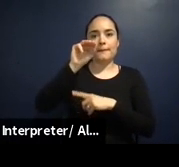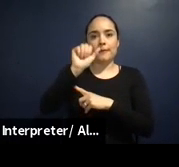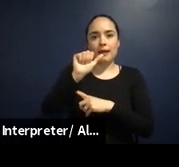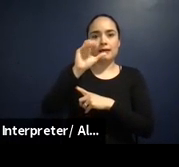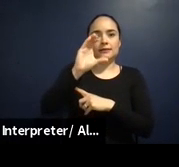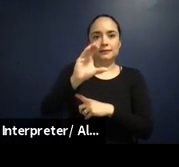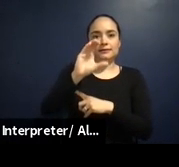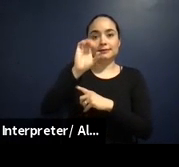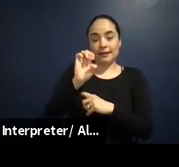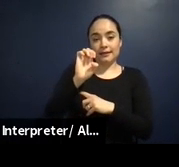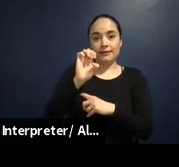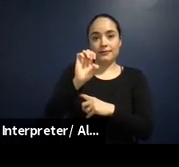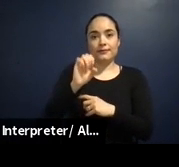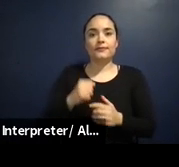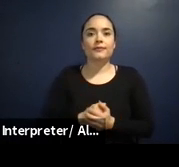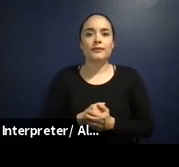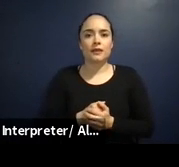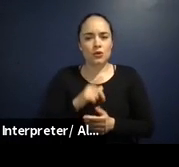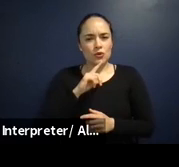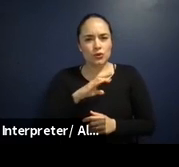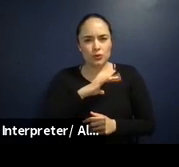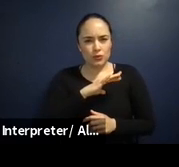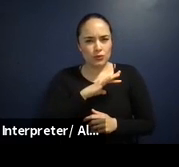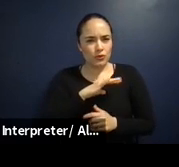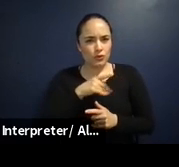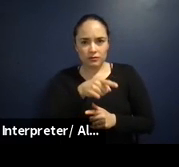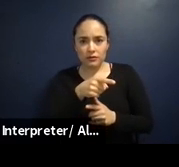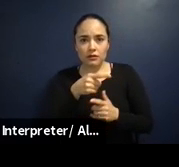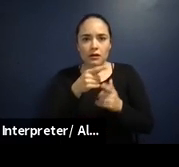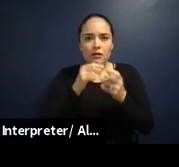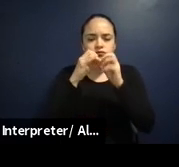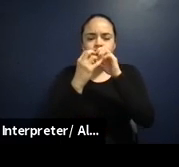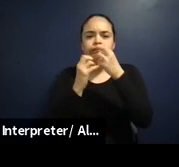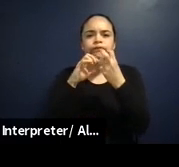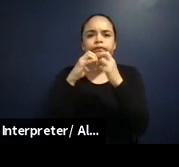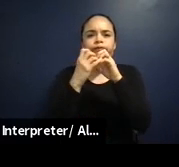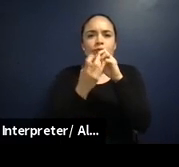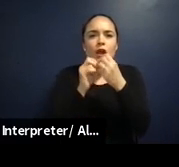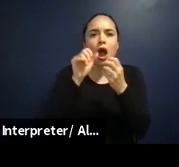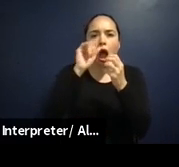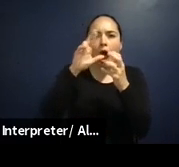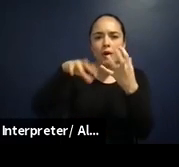the best way of describing it. It has a lot of gas bubbles in it, and actually can float on water. [Sarah]: So I